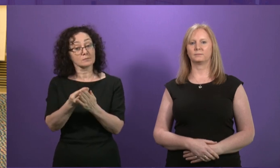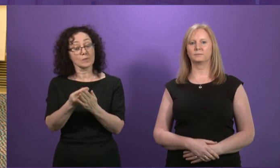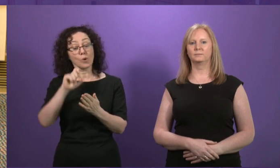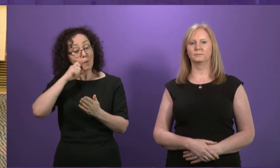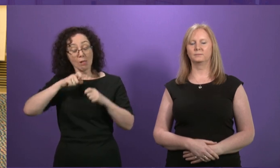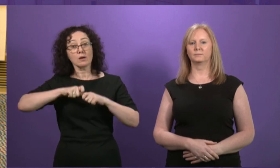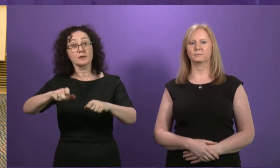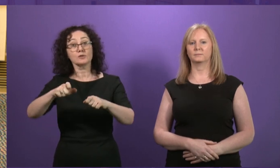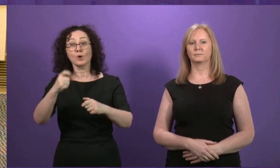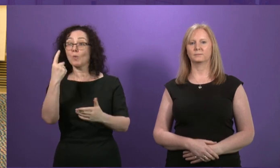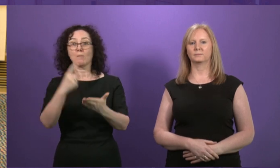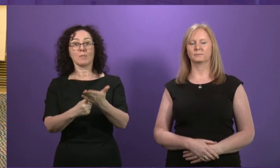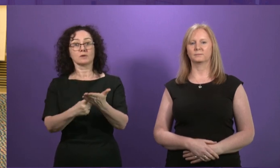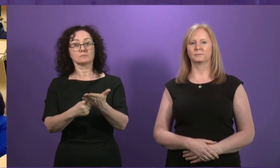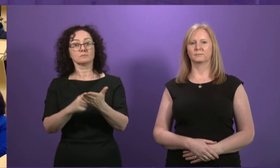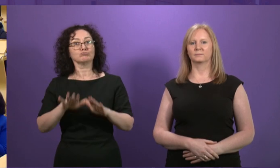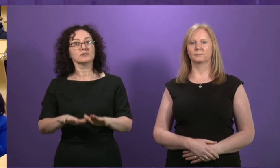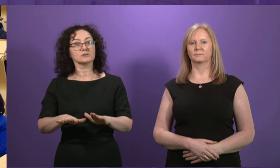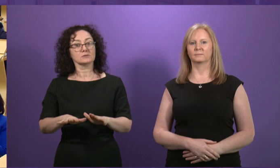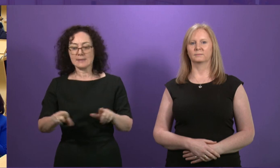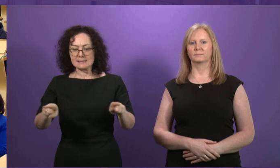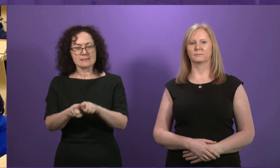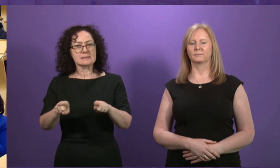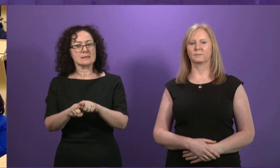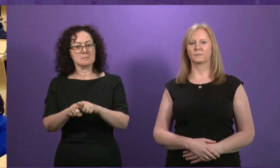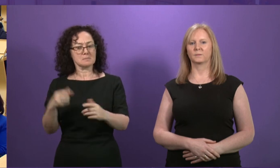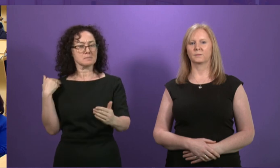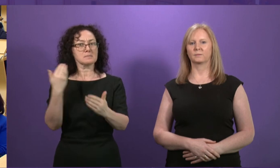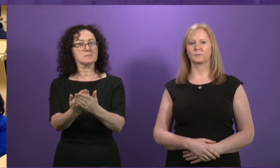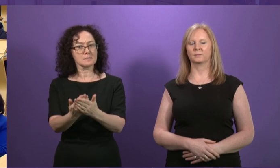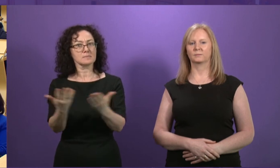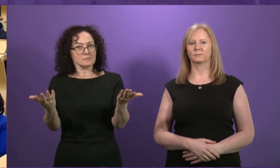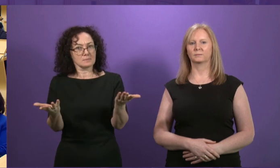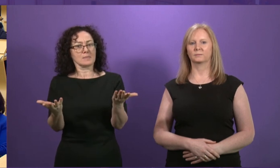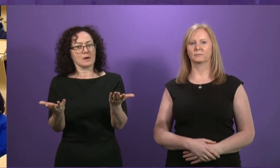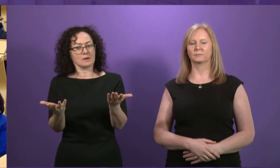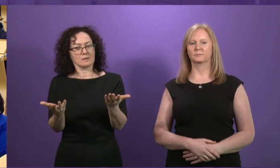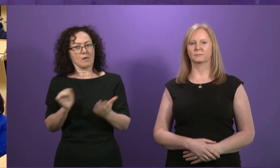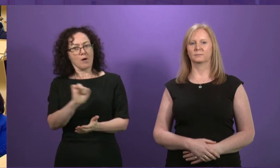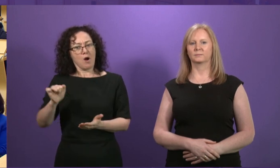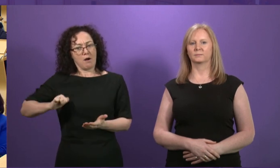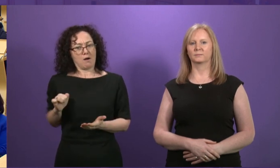which of course is Scotland’s currency, just as it is the currency of anywhere else in the UK.